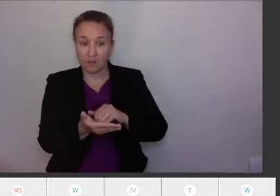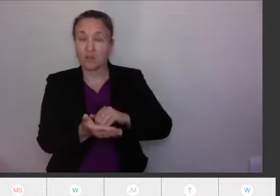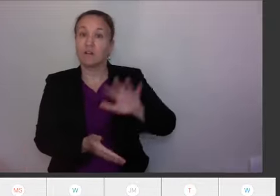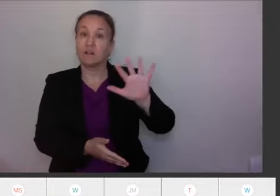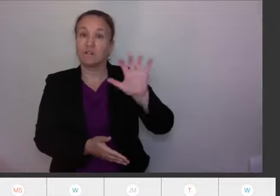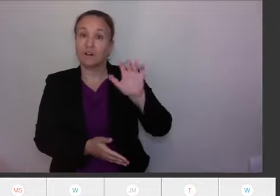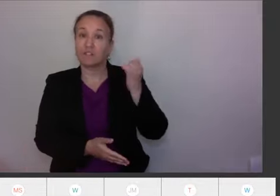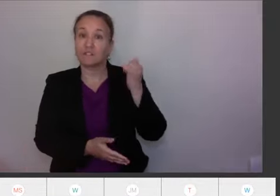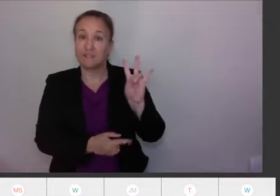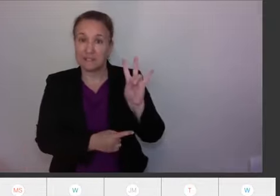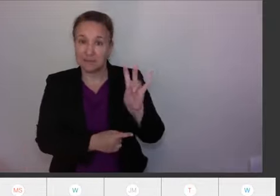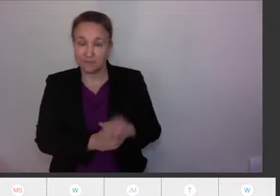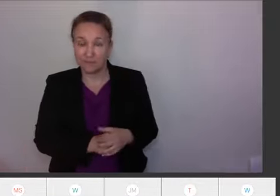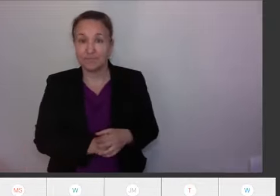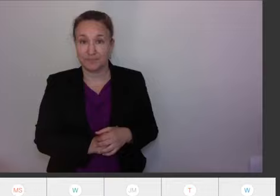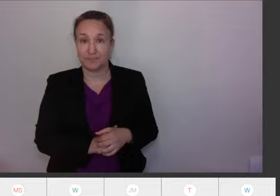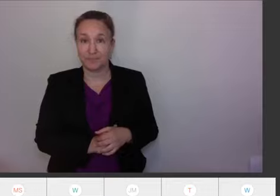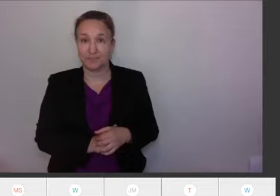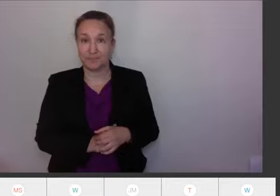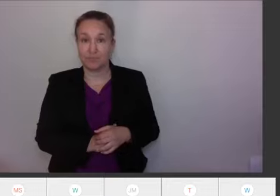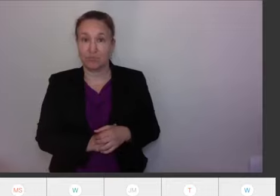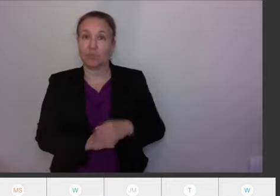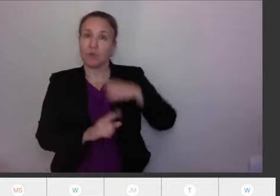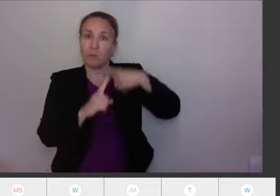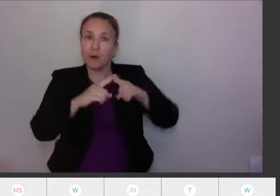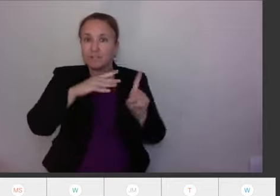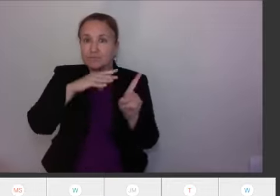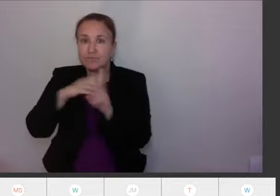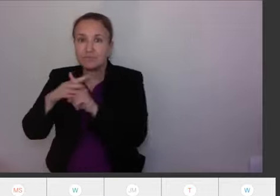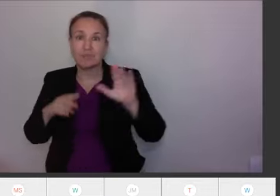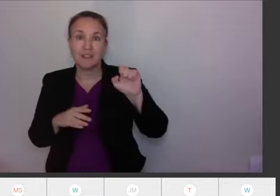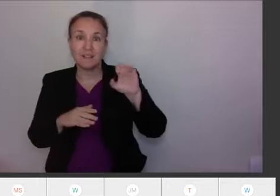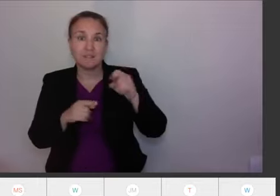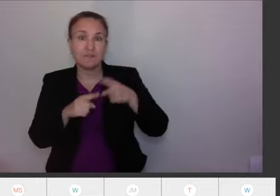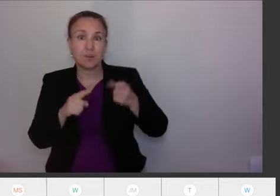9,517 these positive cases are a result of a positive test